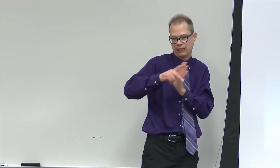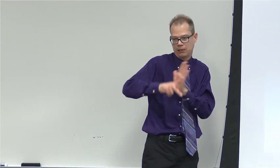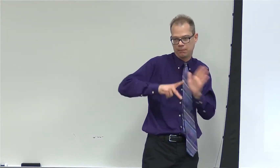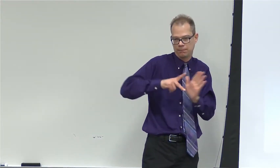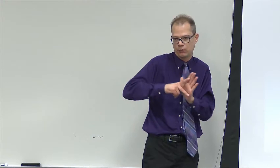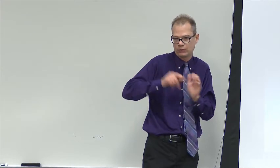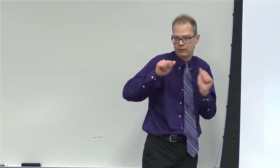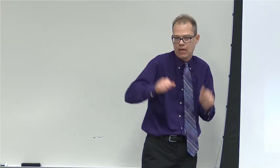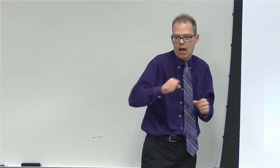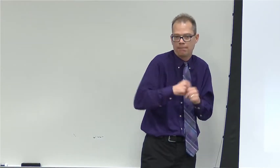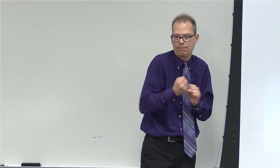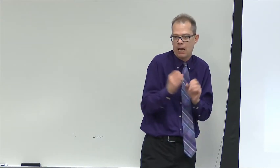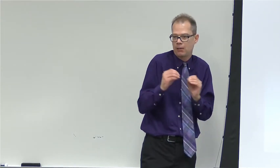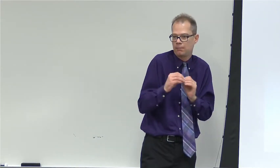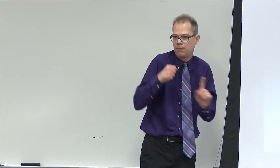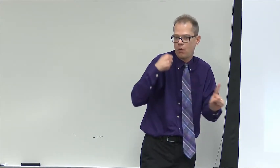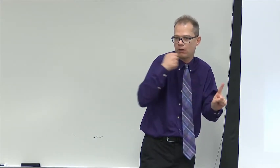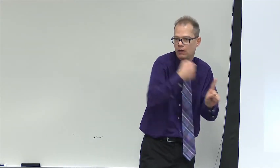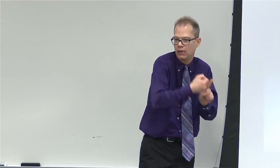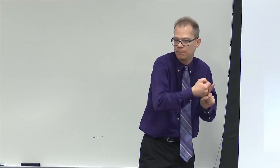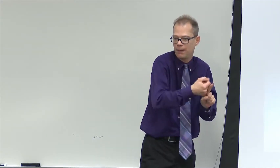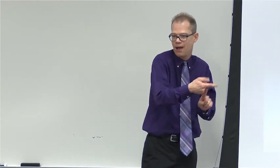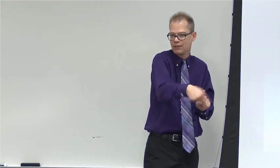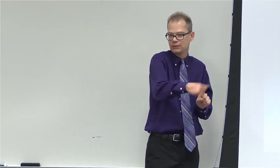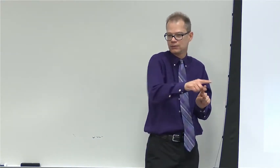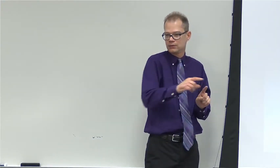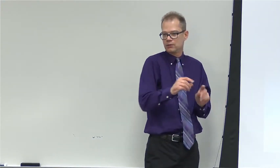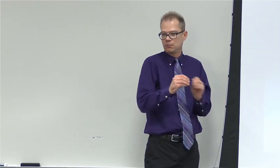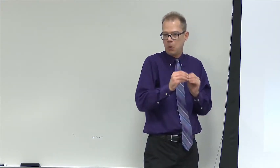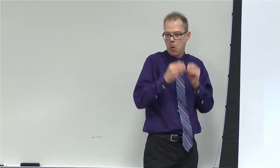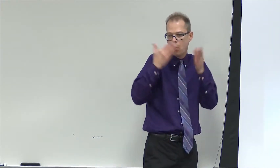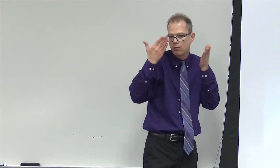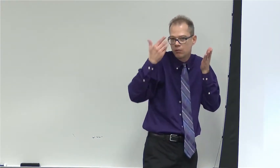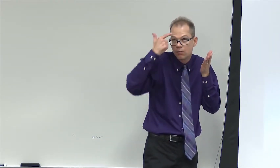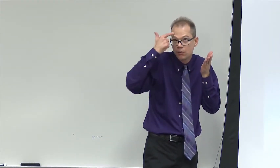I do this because adolescence is a key point for learning,